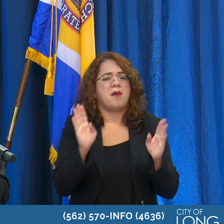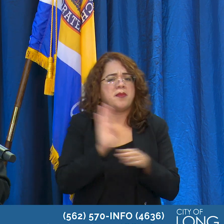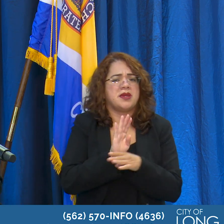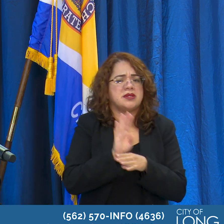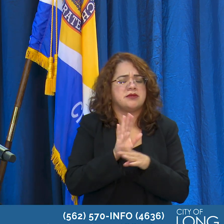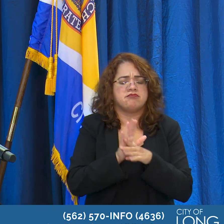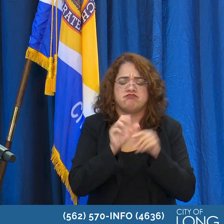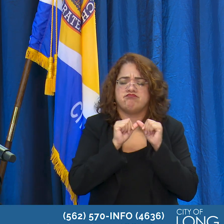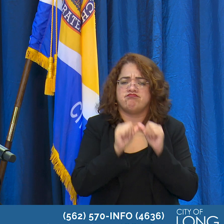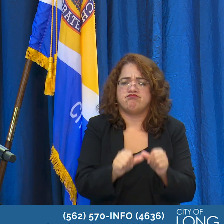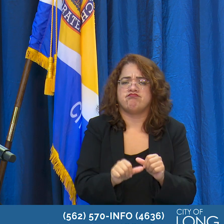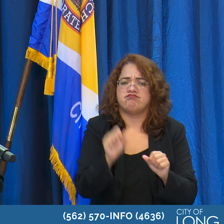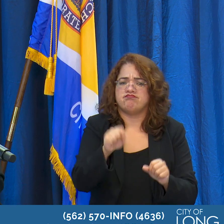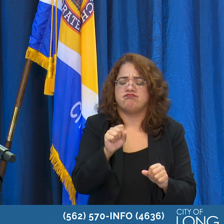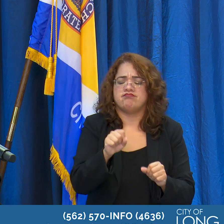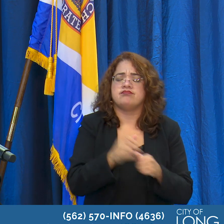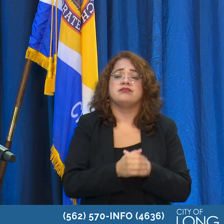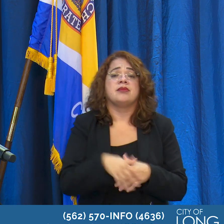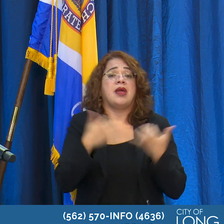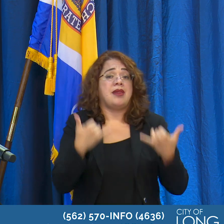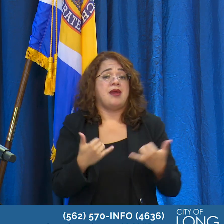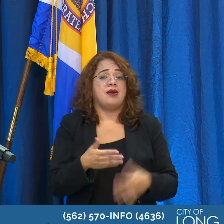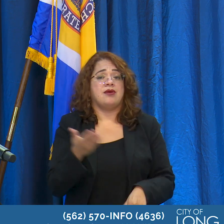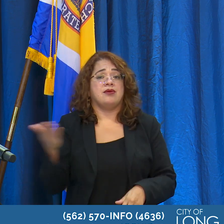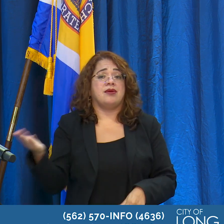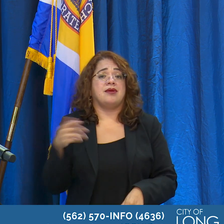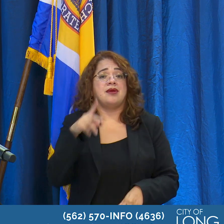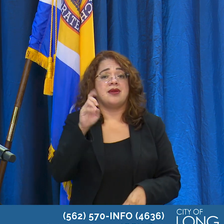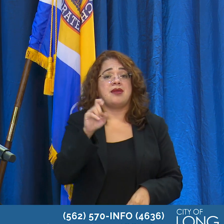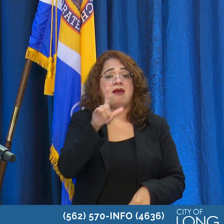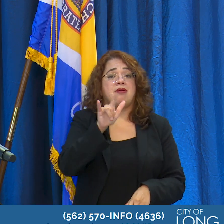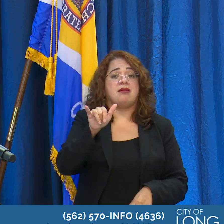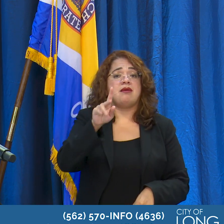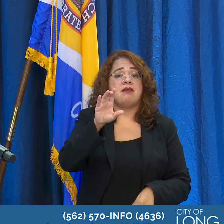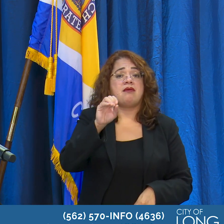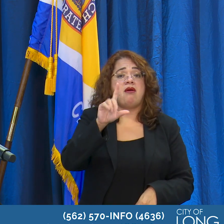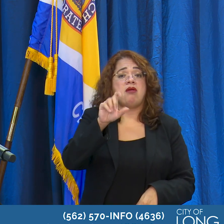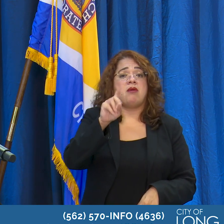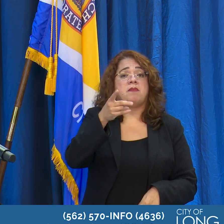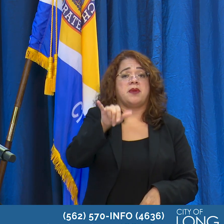I want to turn this over now to Kelly Colopy, our Director of the Health Department, and her and her team have been doing an